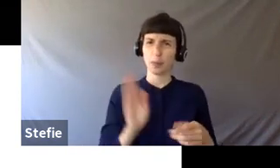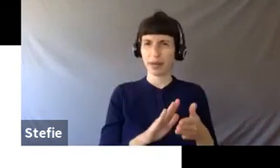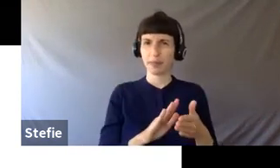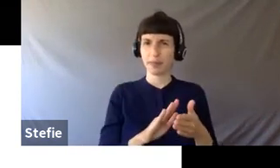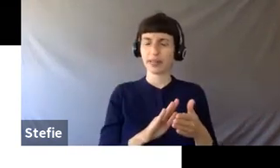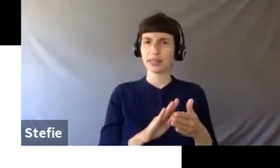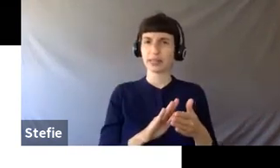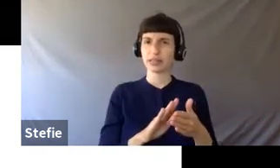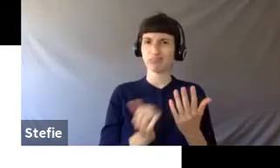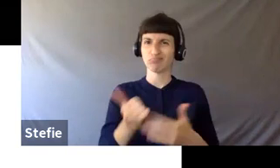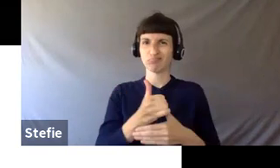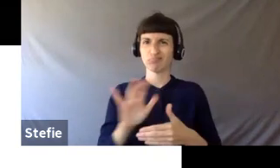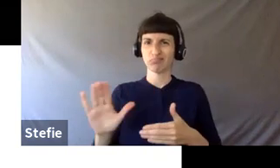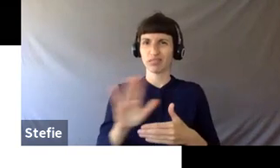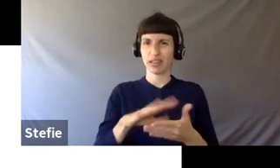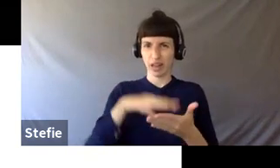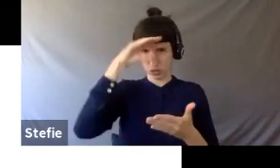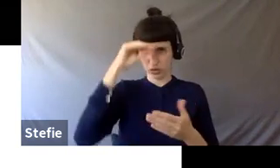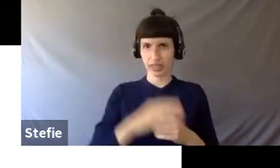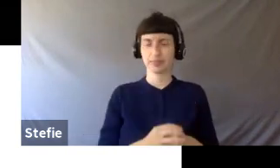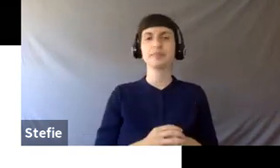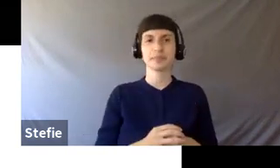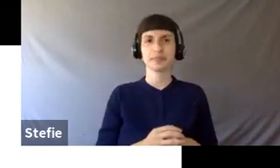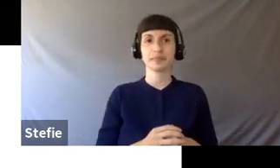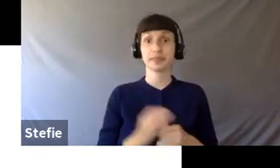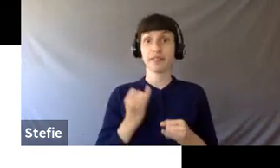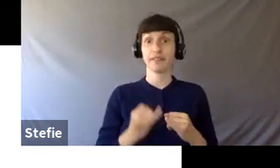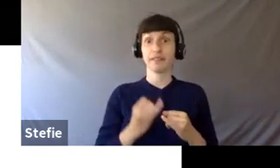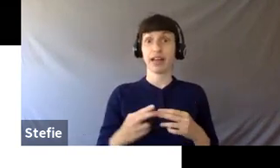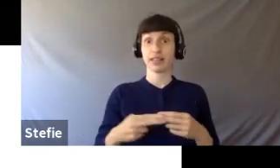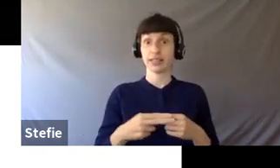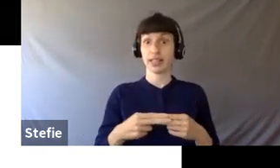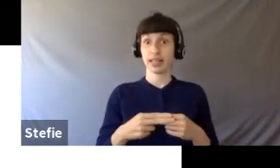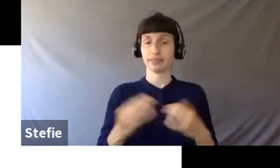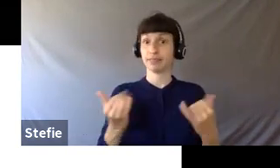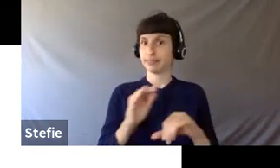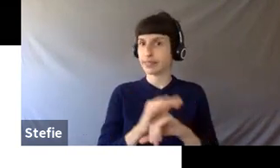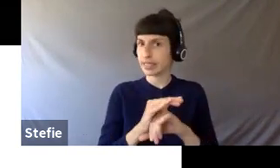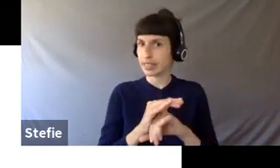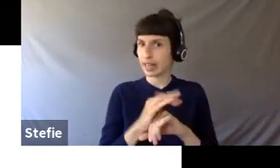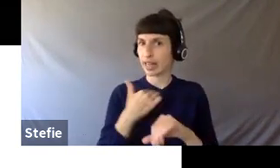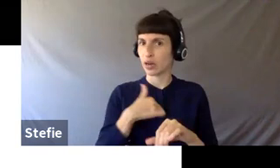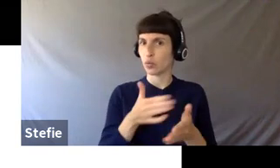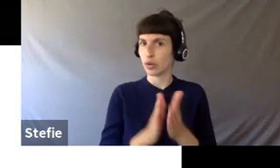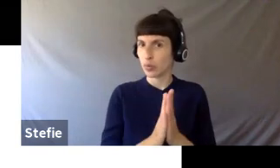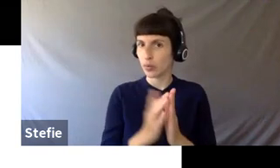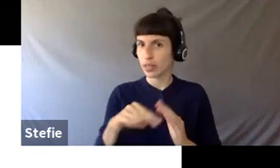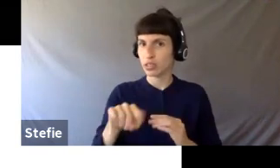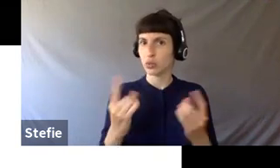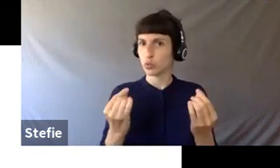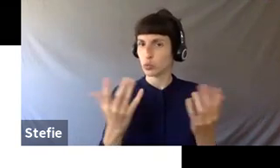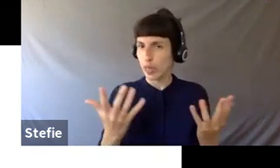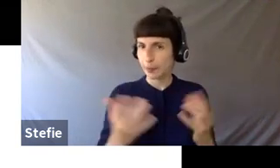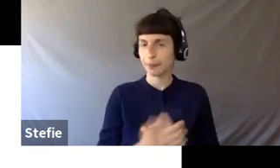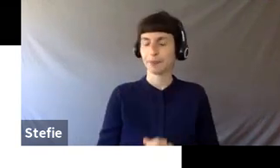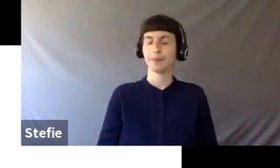ANDREW: